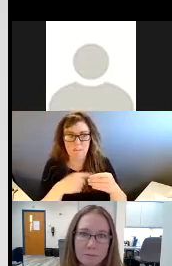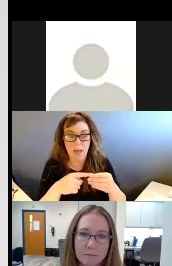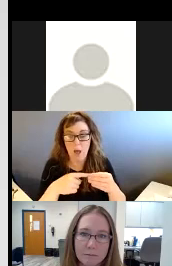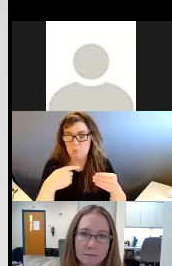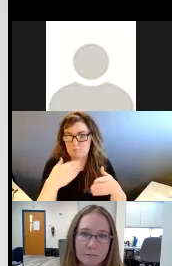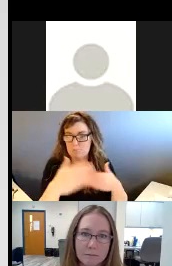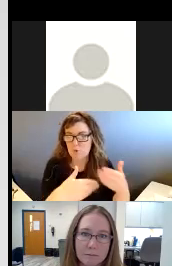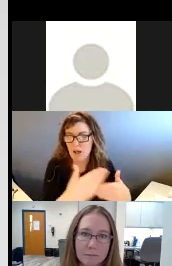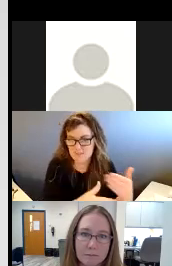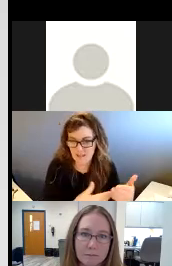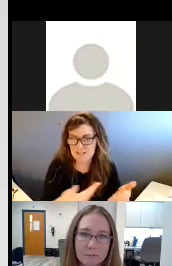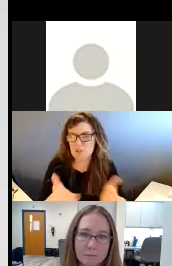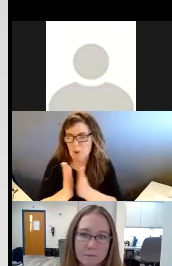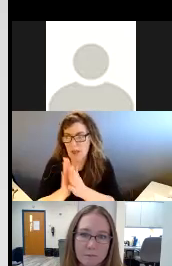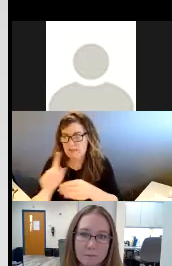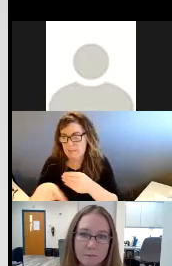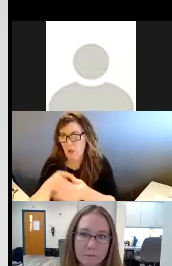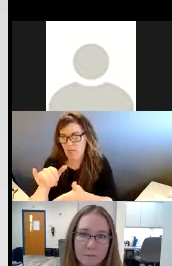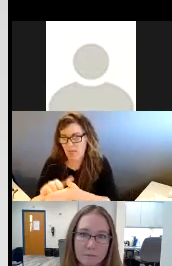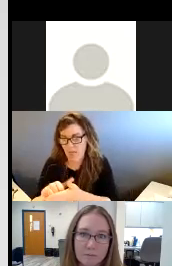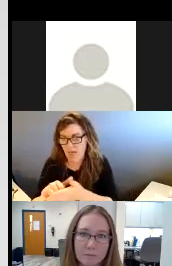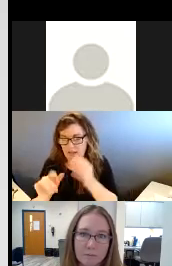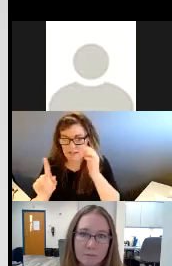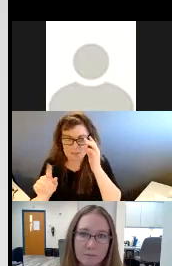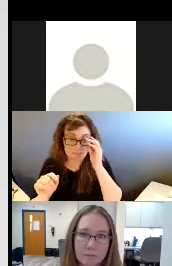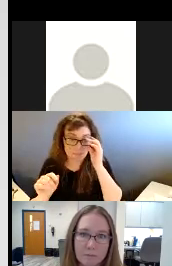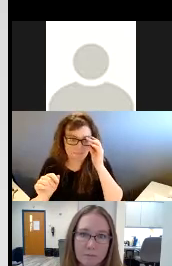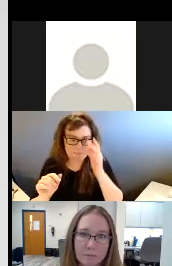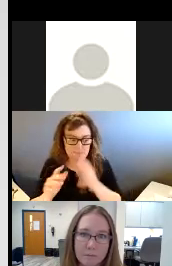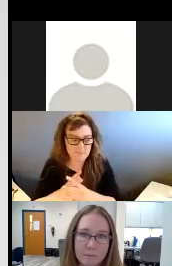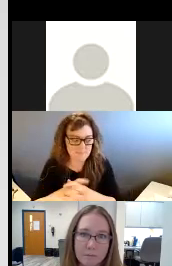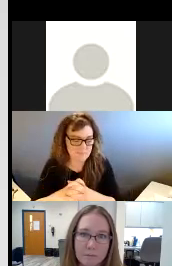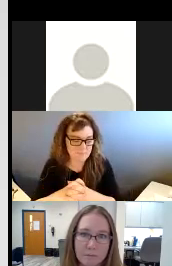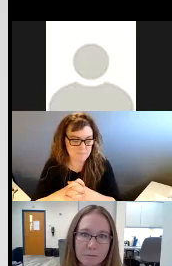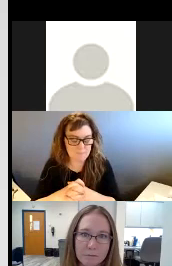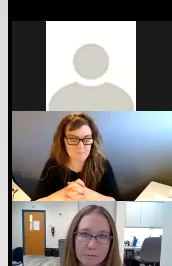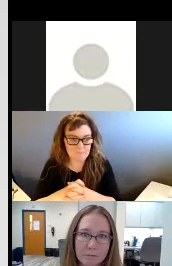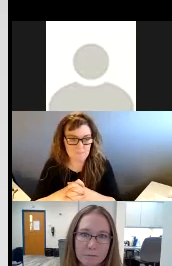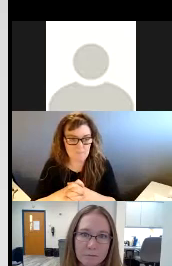CHAT BEFORE WE MOVE ON FROM THAT. SO, JUST RECAPPING THE PROCESS, STARTING IN THE